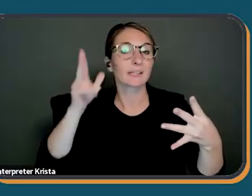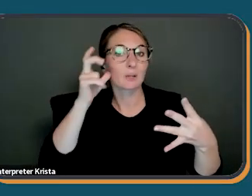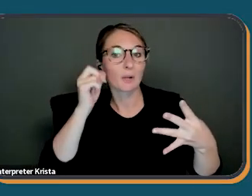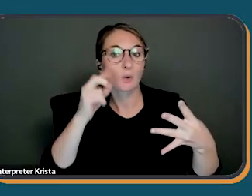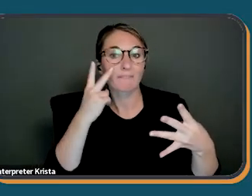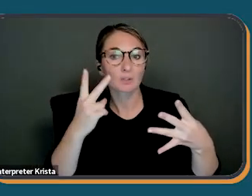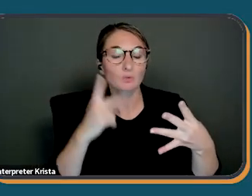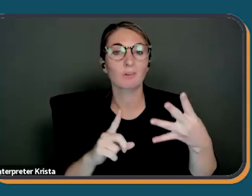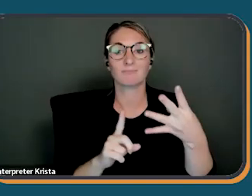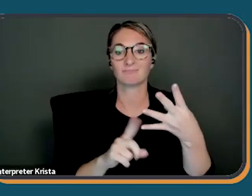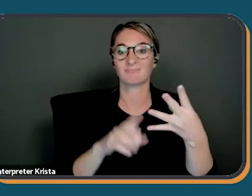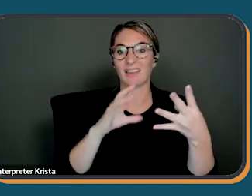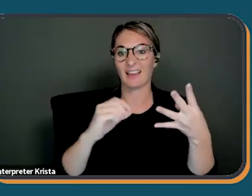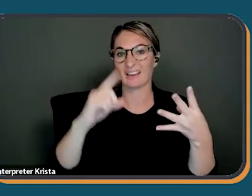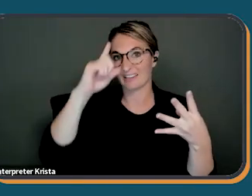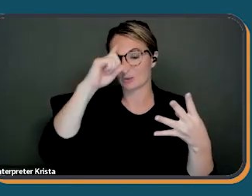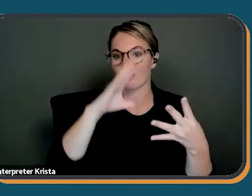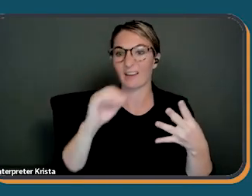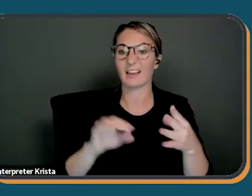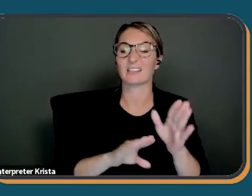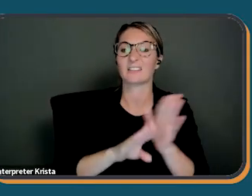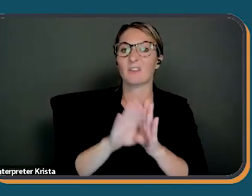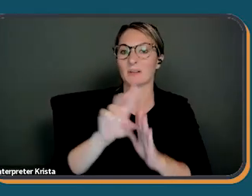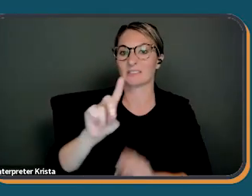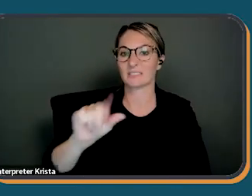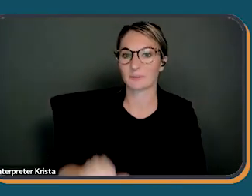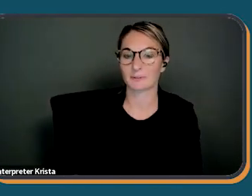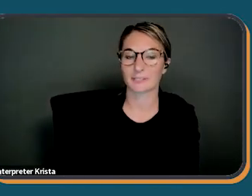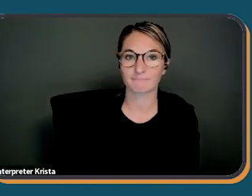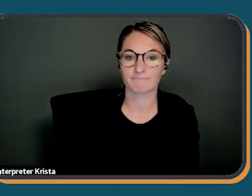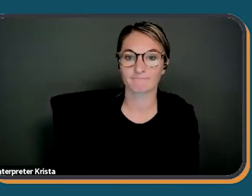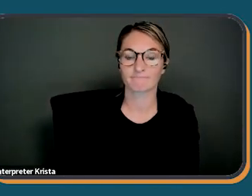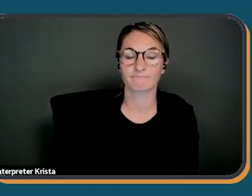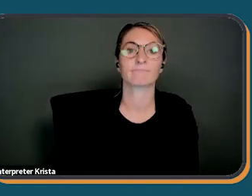And we know that disabled people have decreased access to care